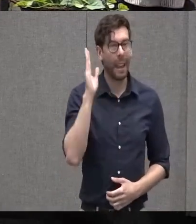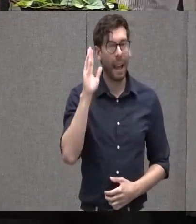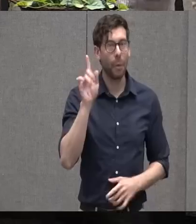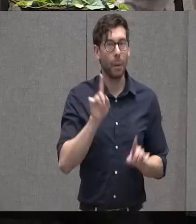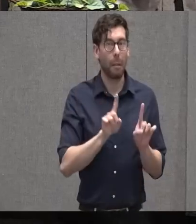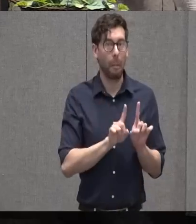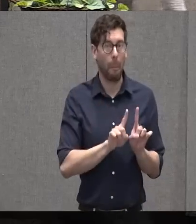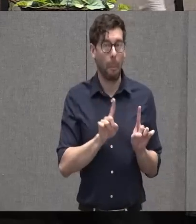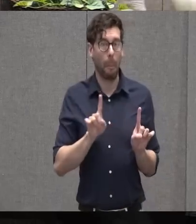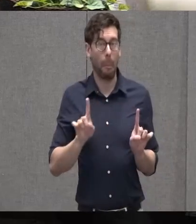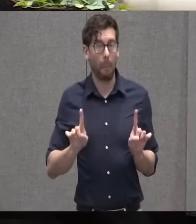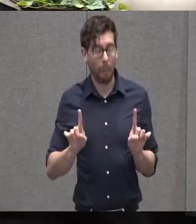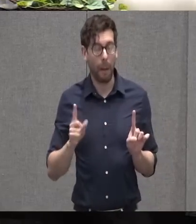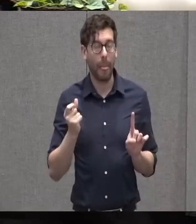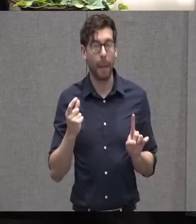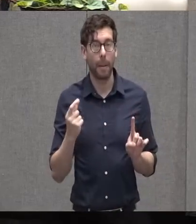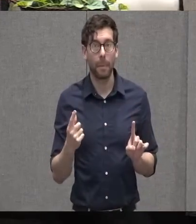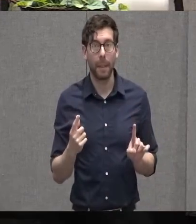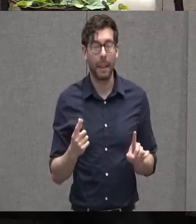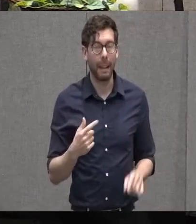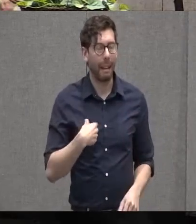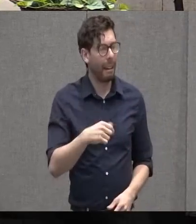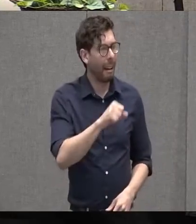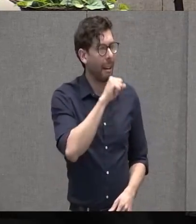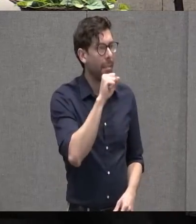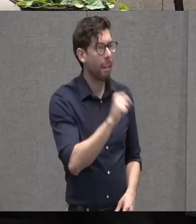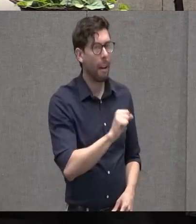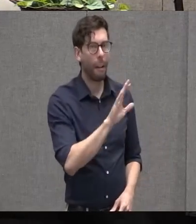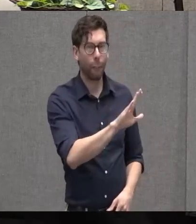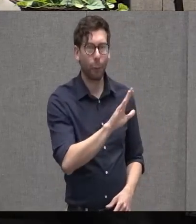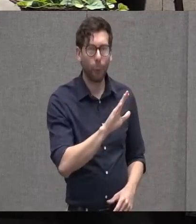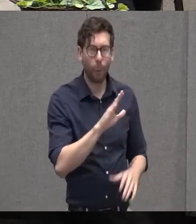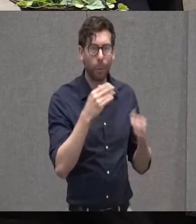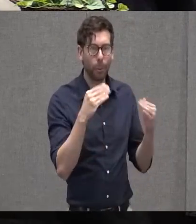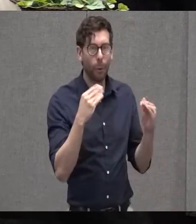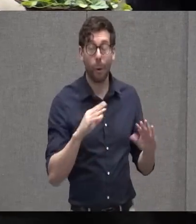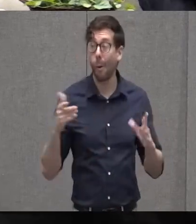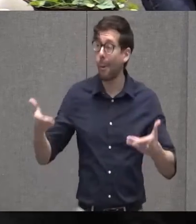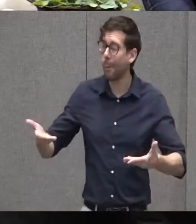Right, I love your store, this looks amazing. Welcome to Abby's Special Store.